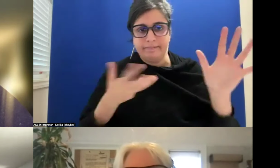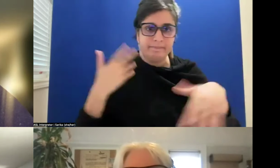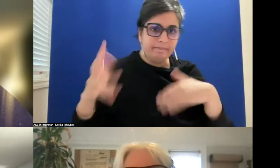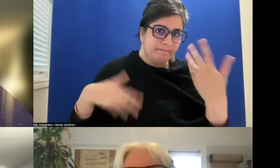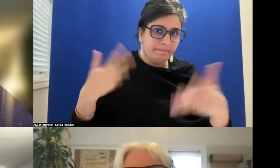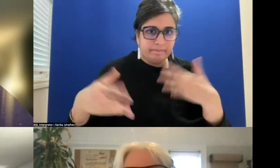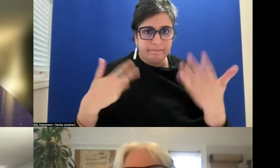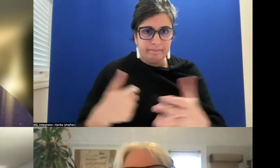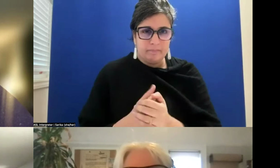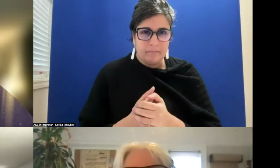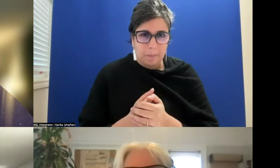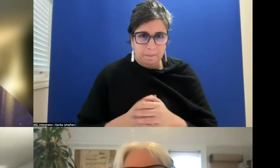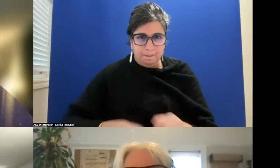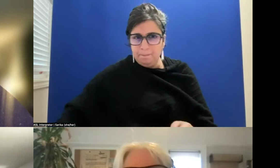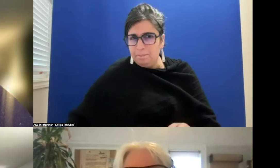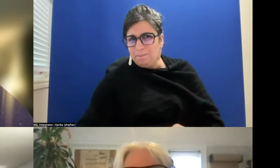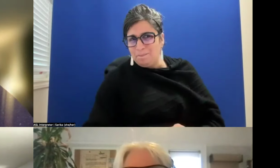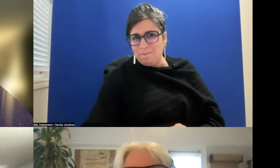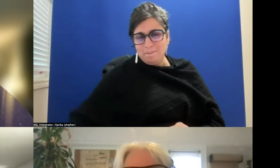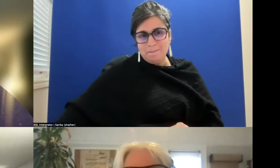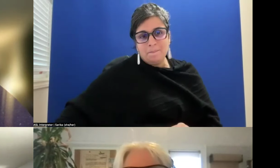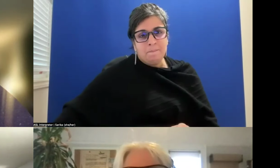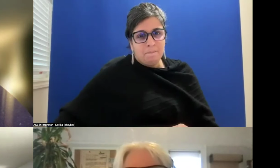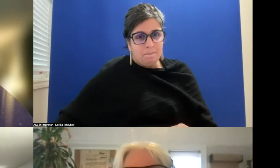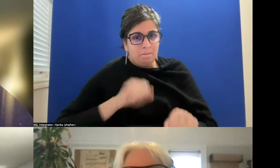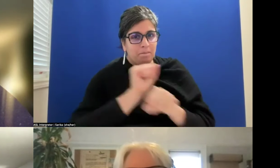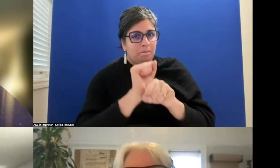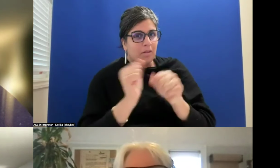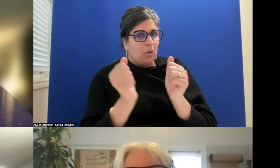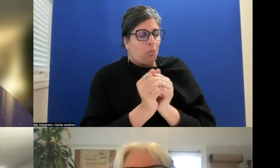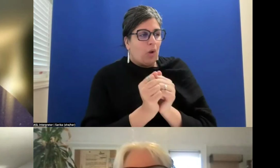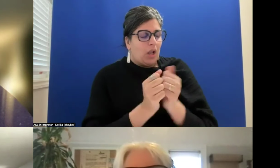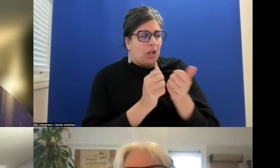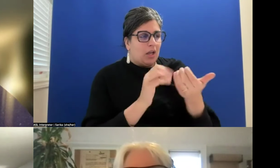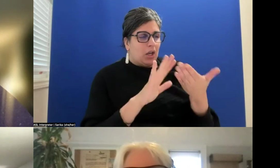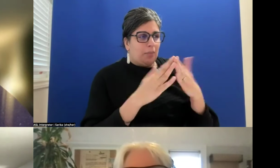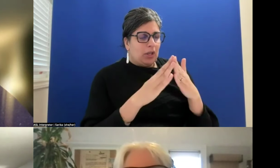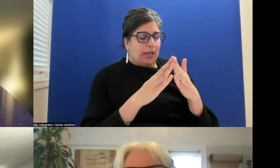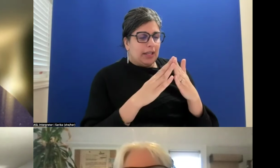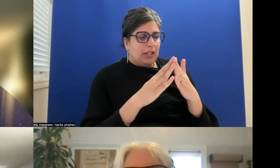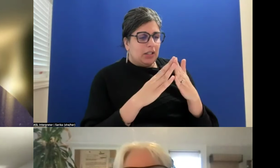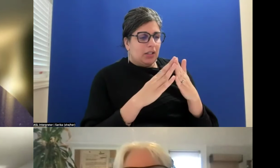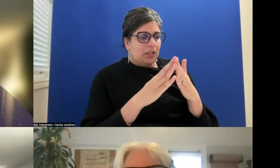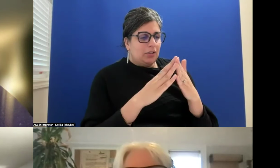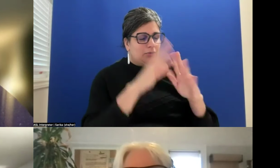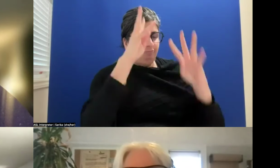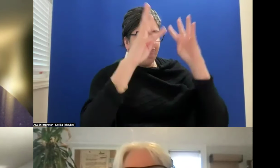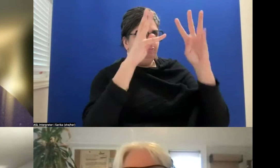and I don't know, in working with community to create something that is for a specific project.